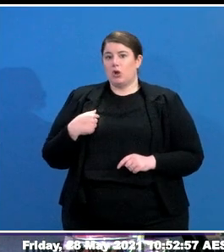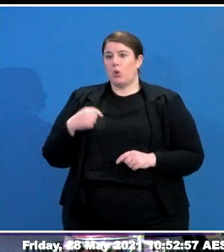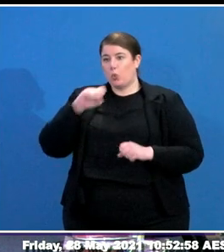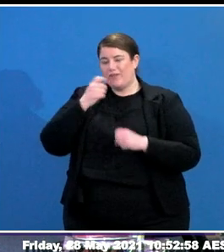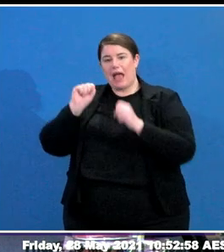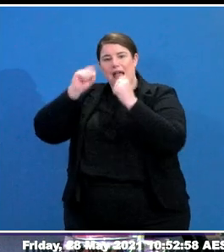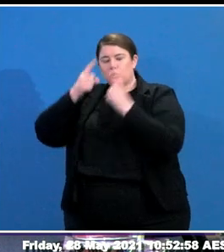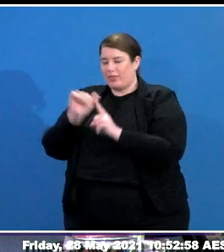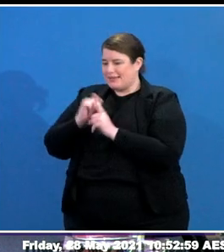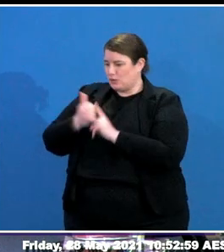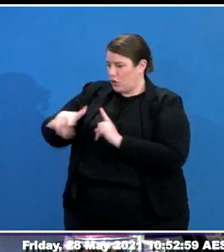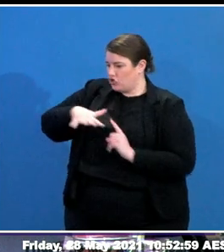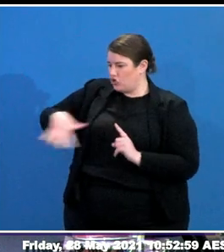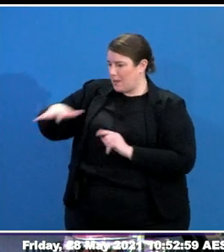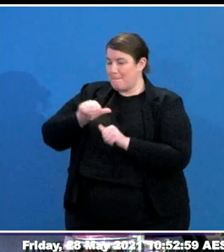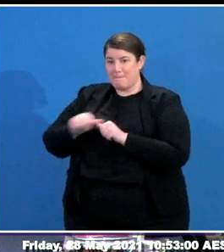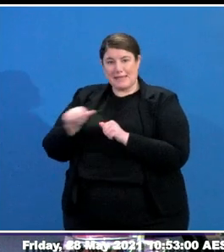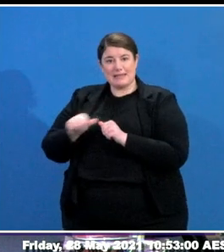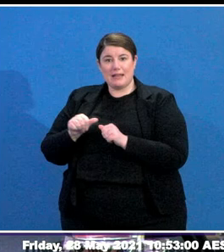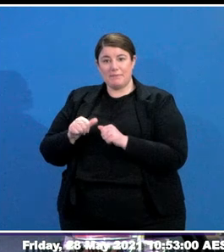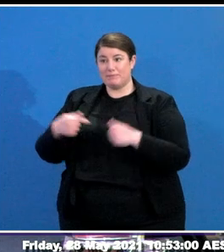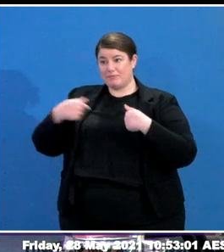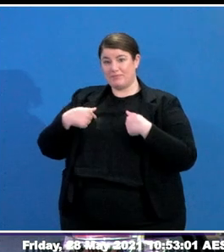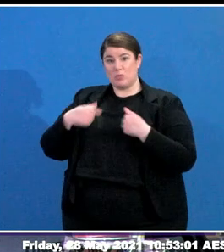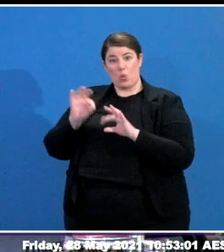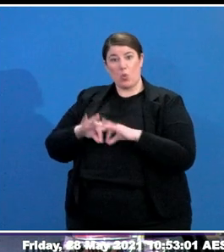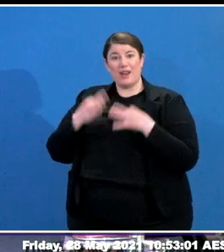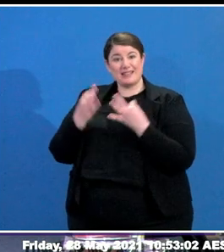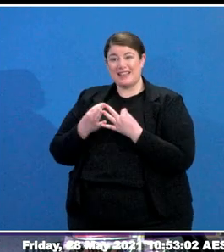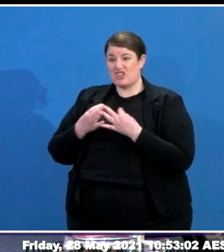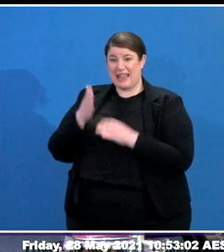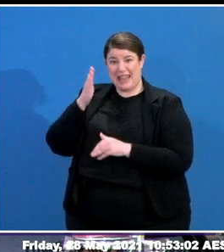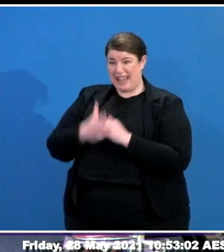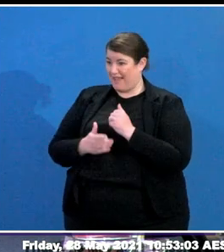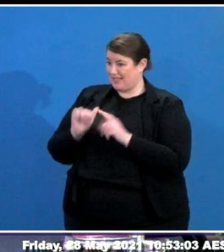I don't think, as an organisation, we've ever experienced a situation like this